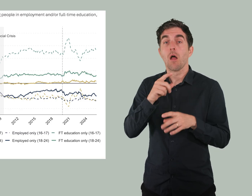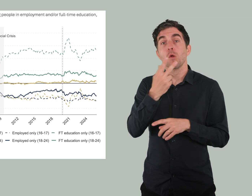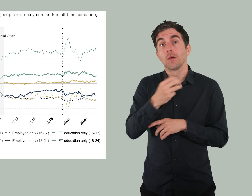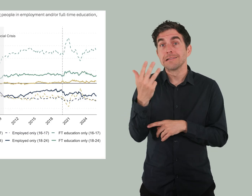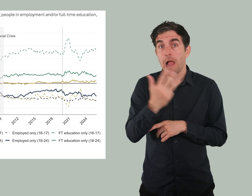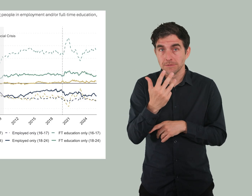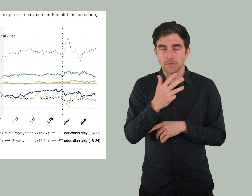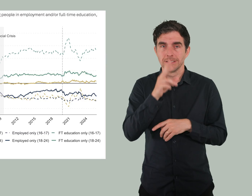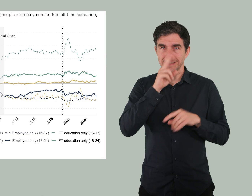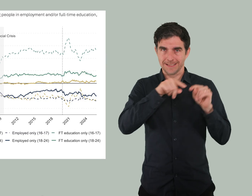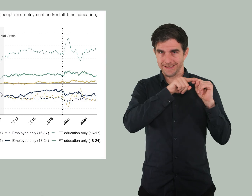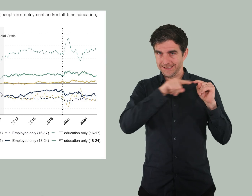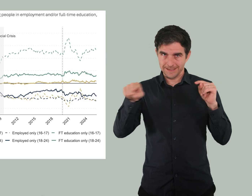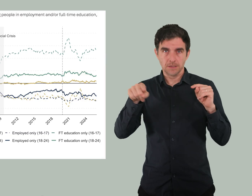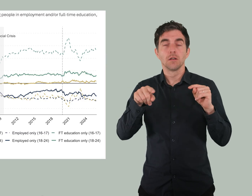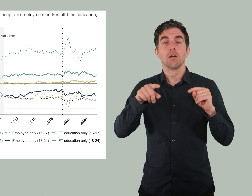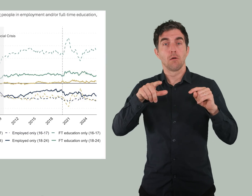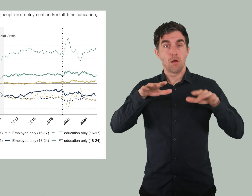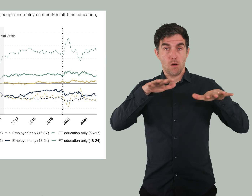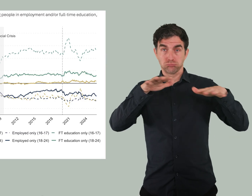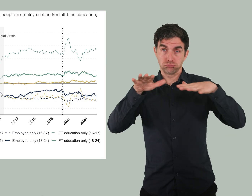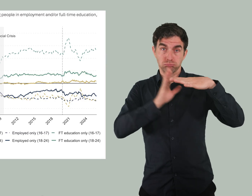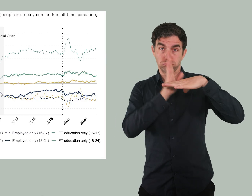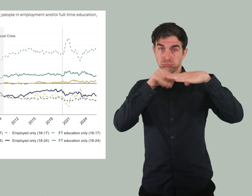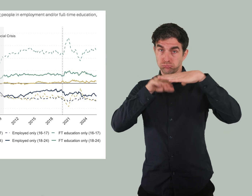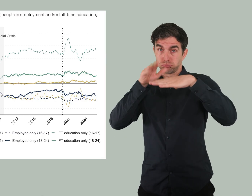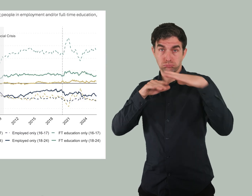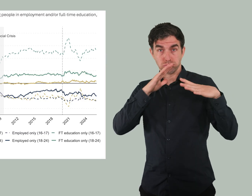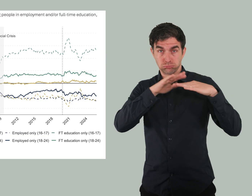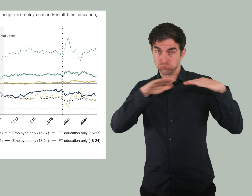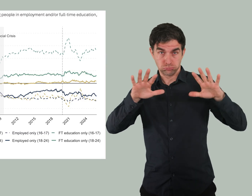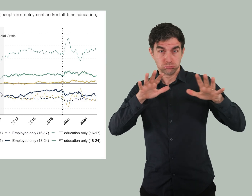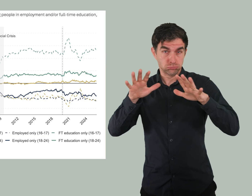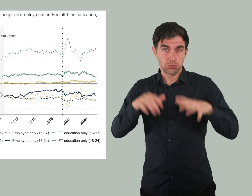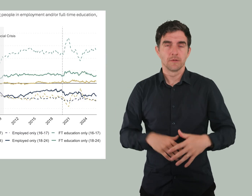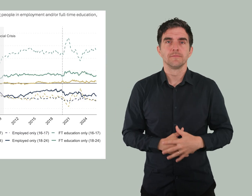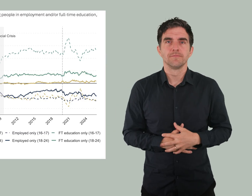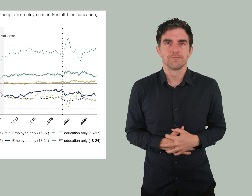A 2019 vertical reference line is shown to mark the break in the series.